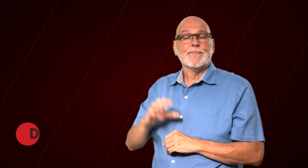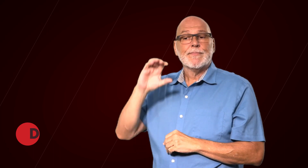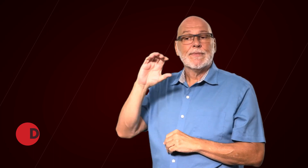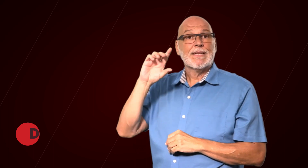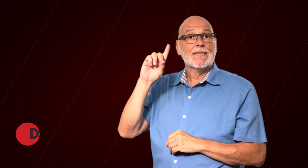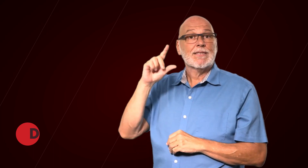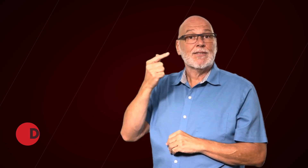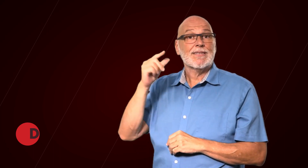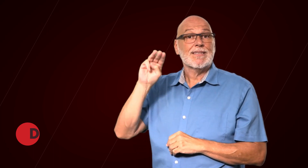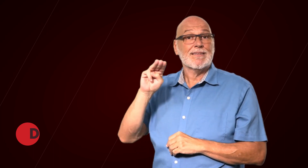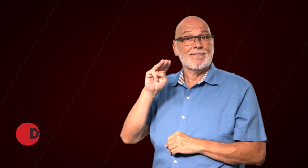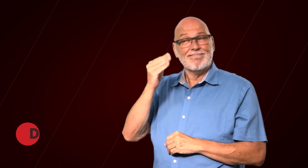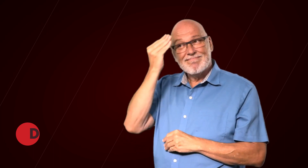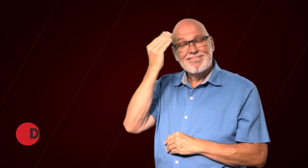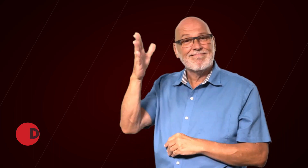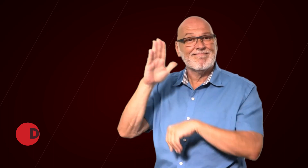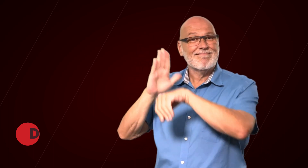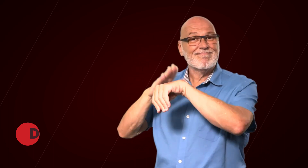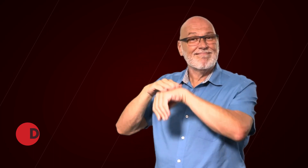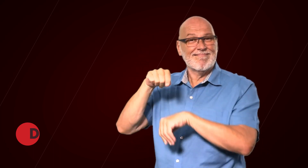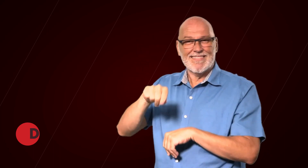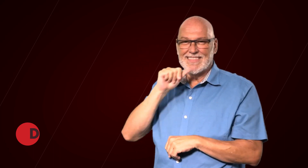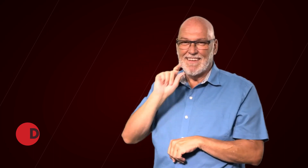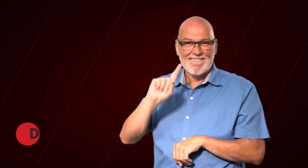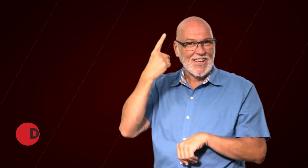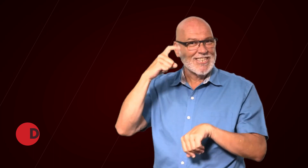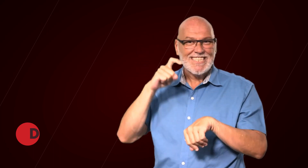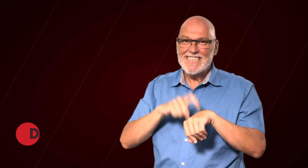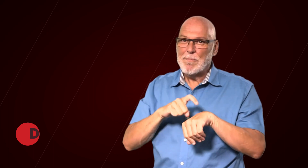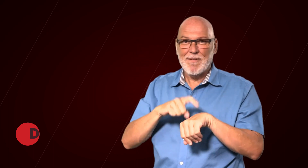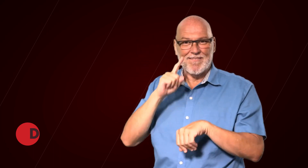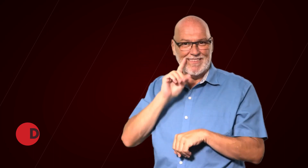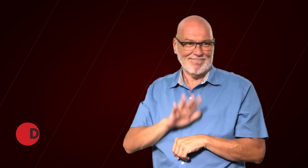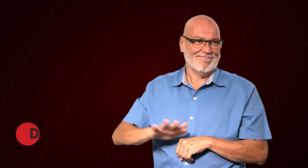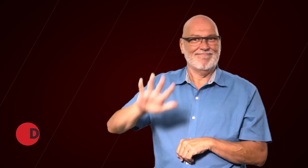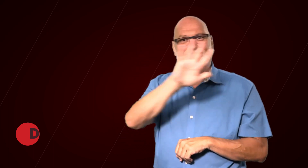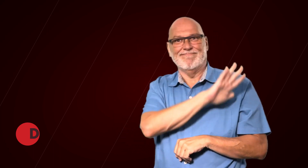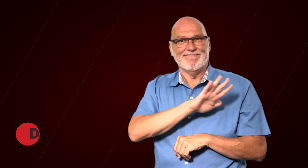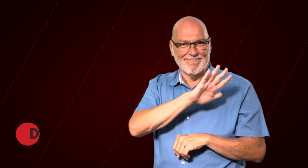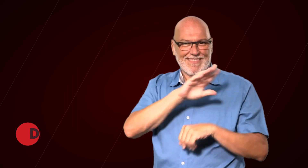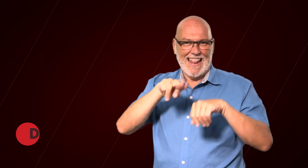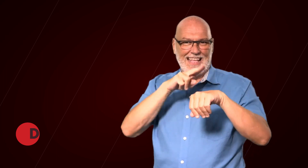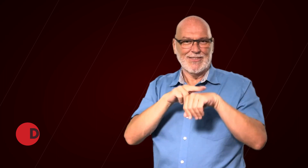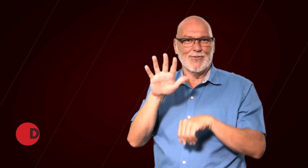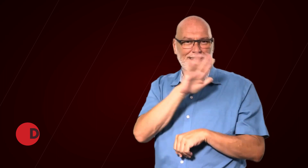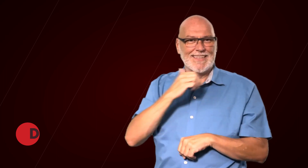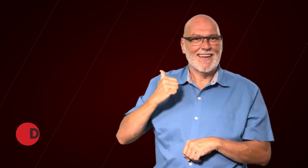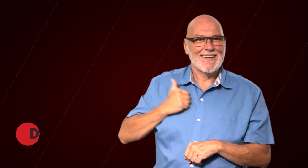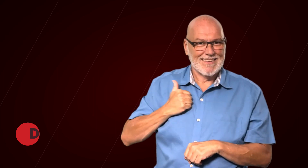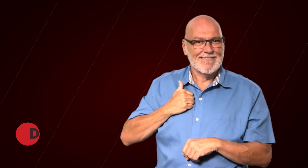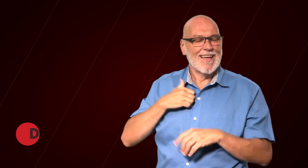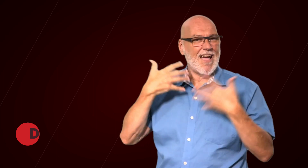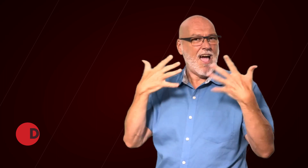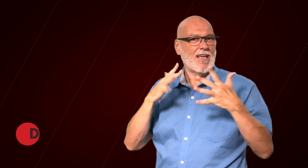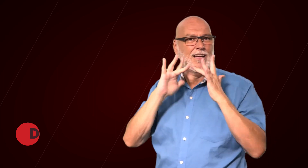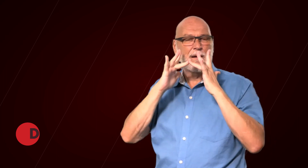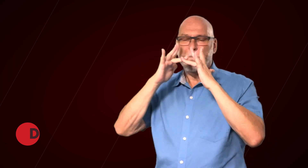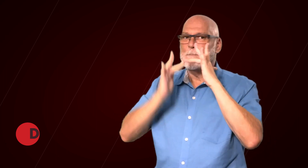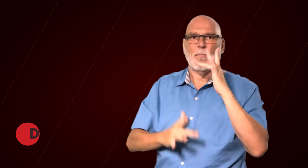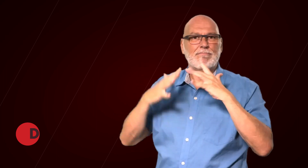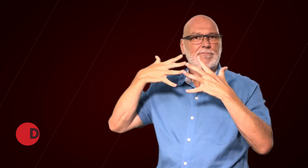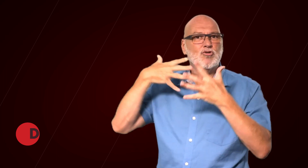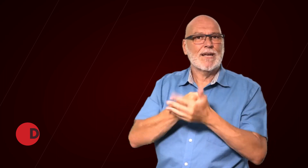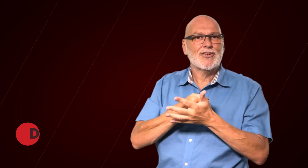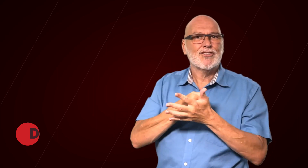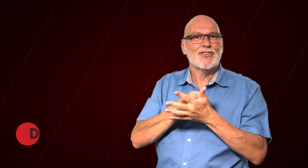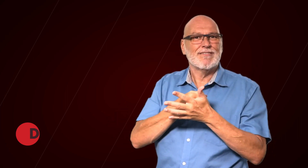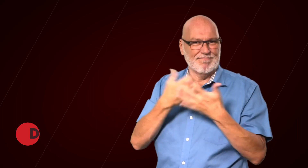CDGM points out it wasn't the first time such a nationwide outage had